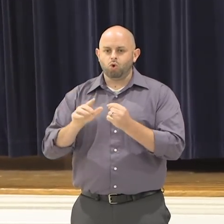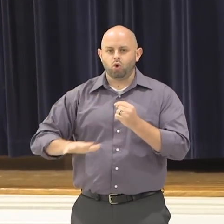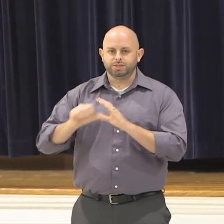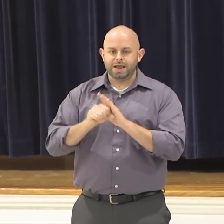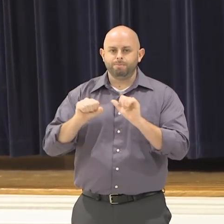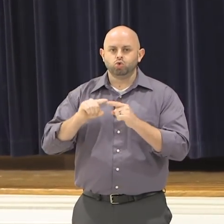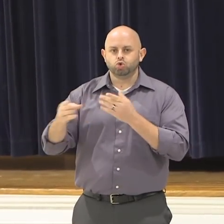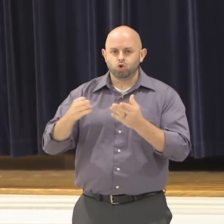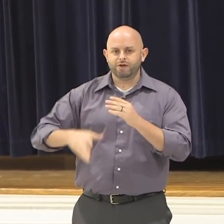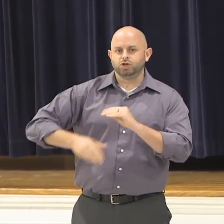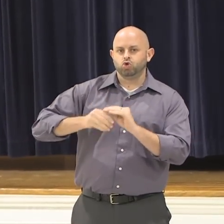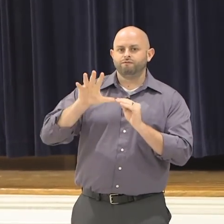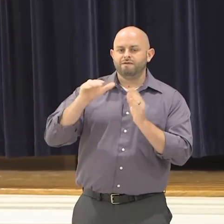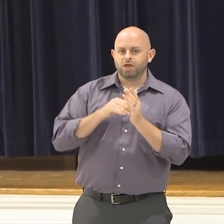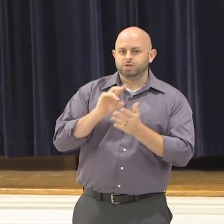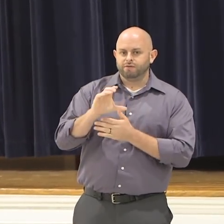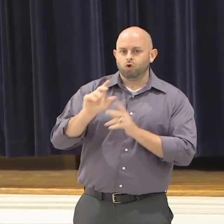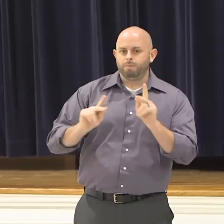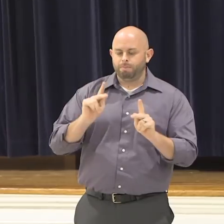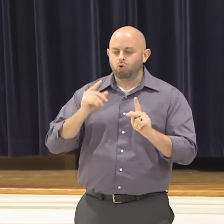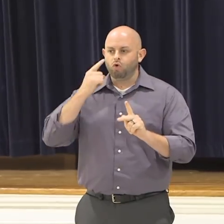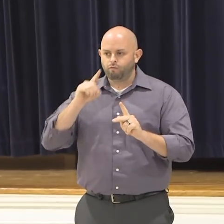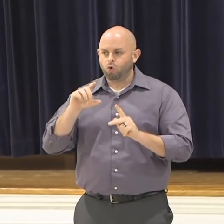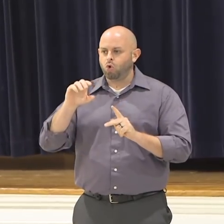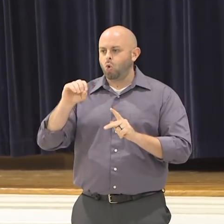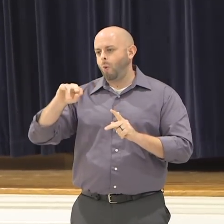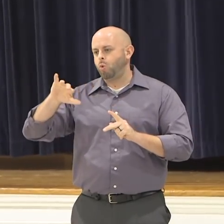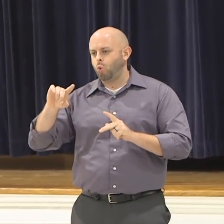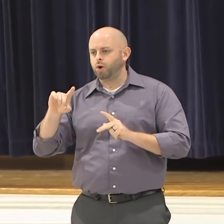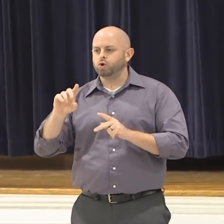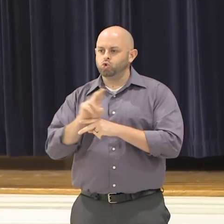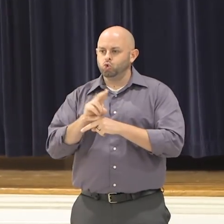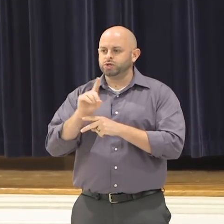five thousand seven hundred people for opioid use disorder what is that